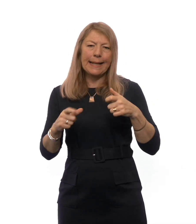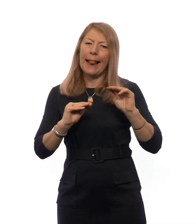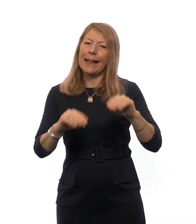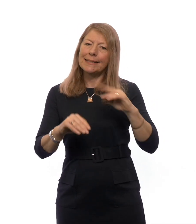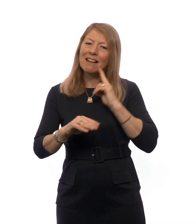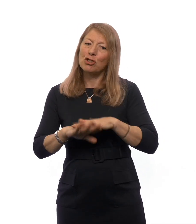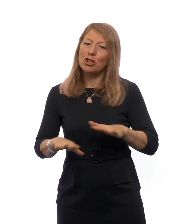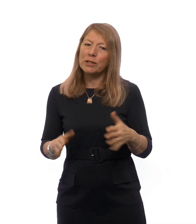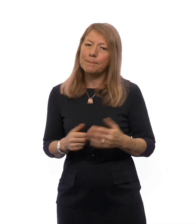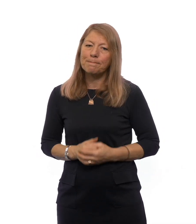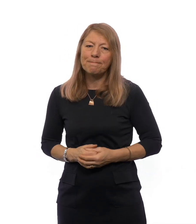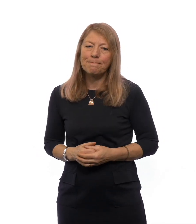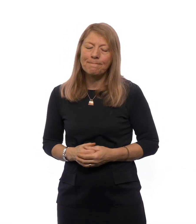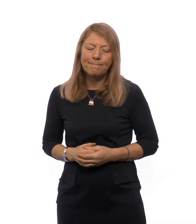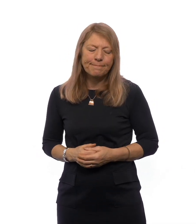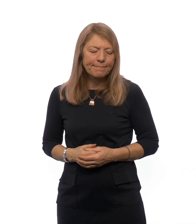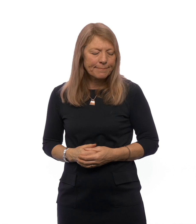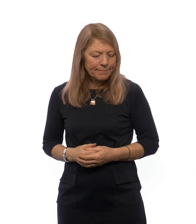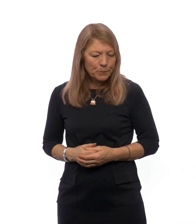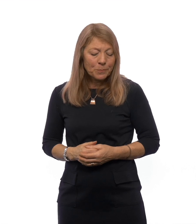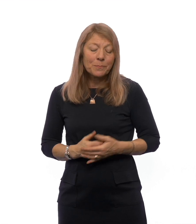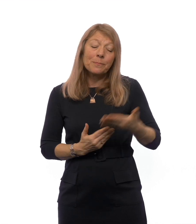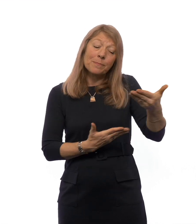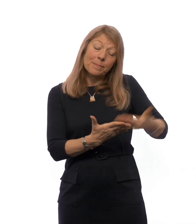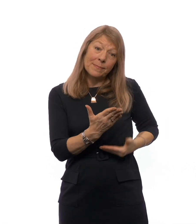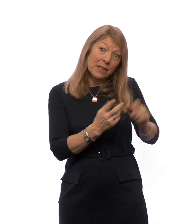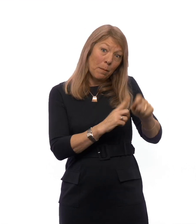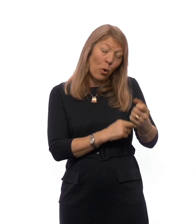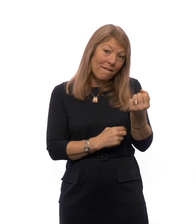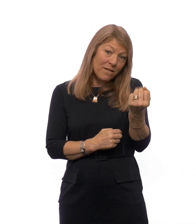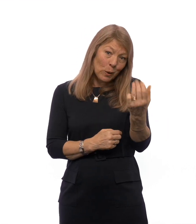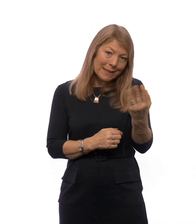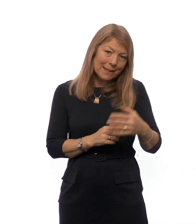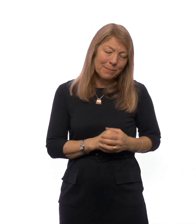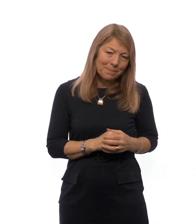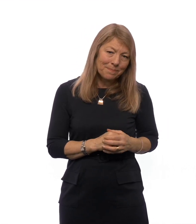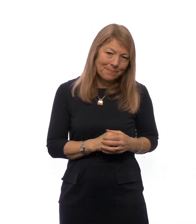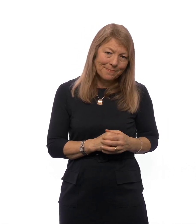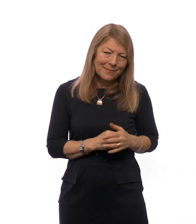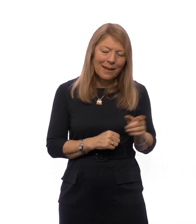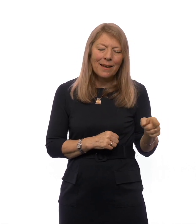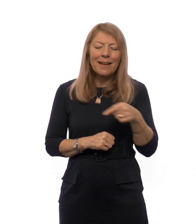14. The reliance on negative resolution allows for changes to be made to the